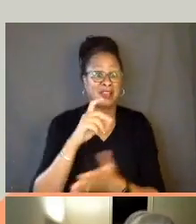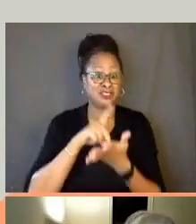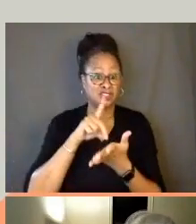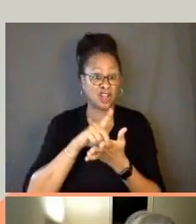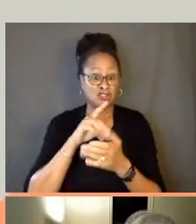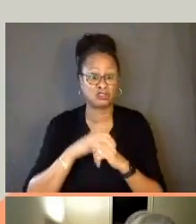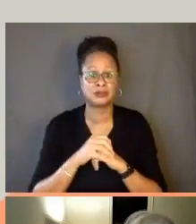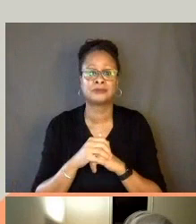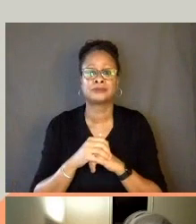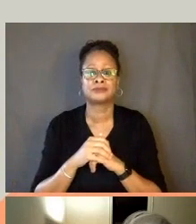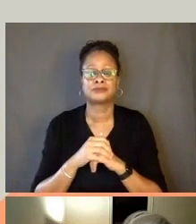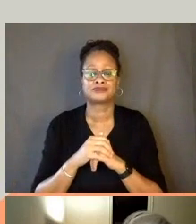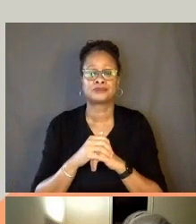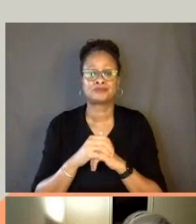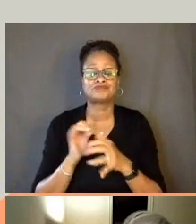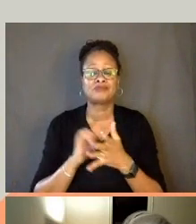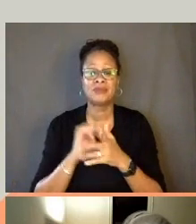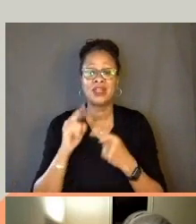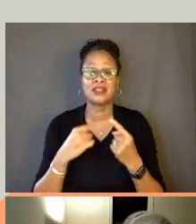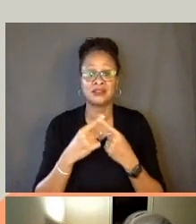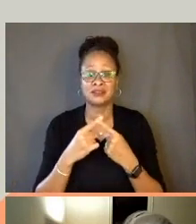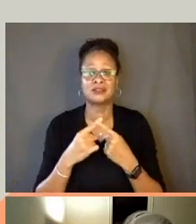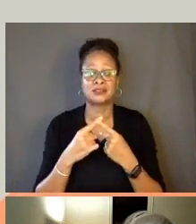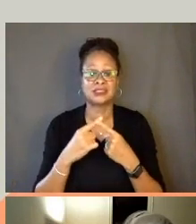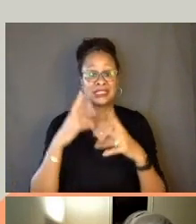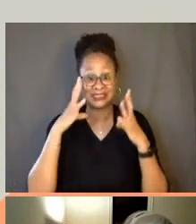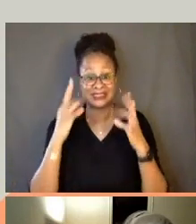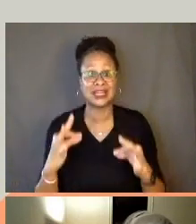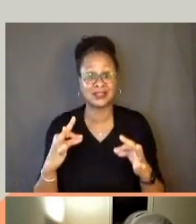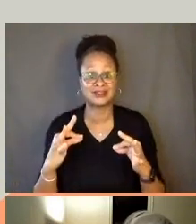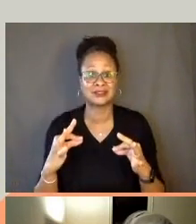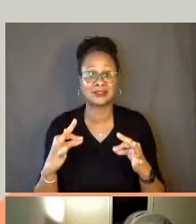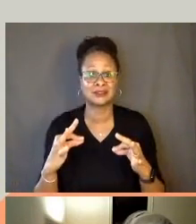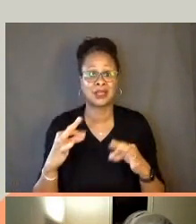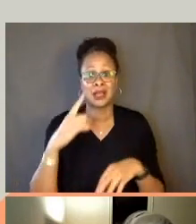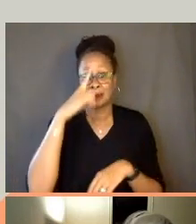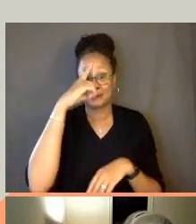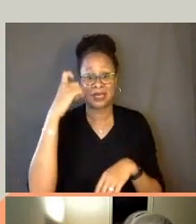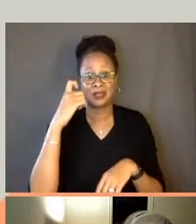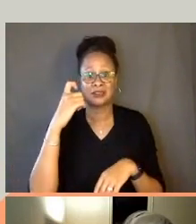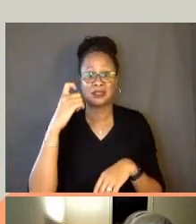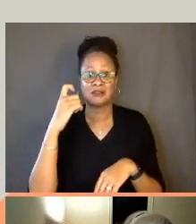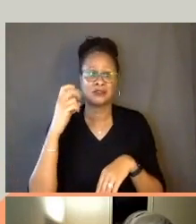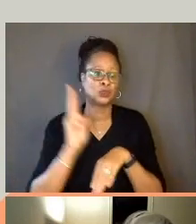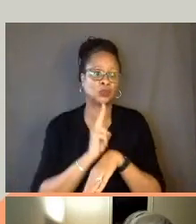And that's when they determined that because of the overuse